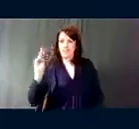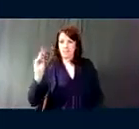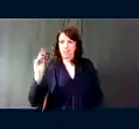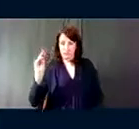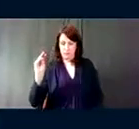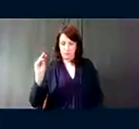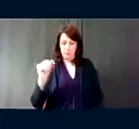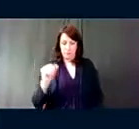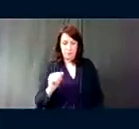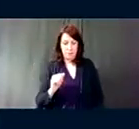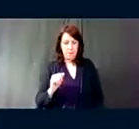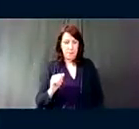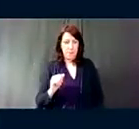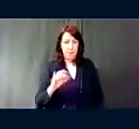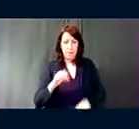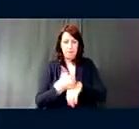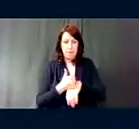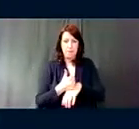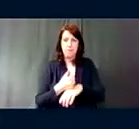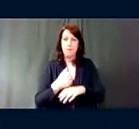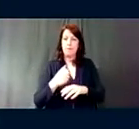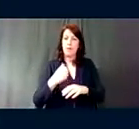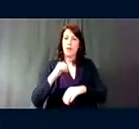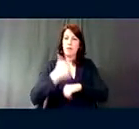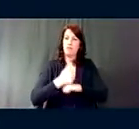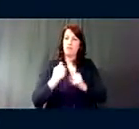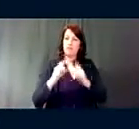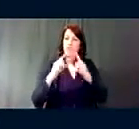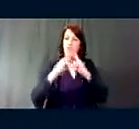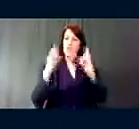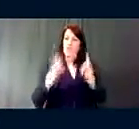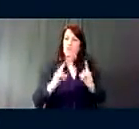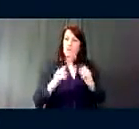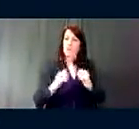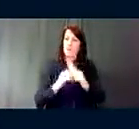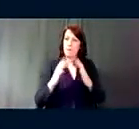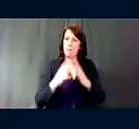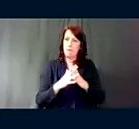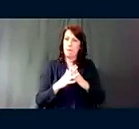VILLAGES OUT OF 120, IN THOSE 60 VILLAGES SET IN PLACE MONTHLY